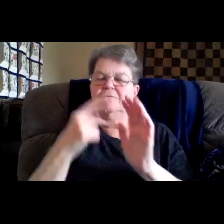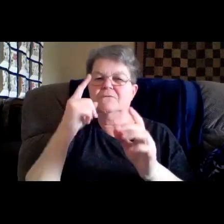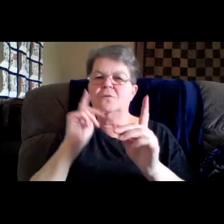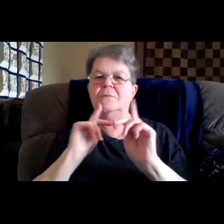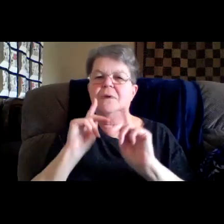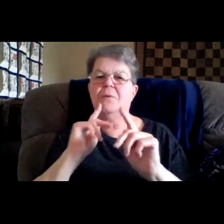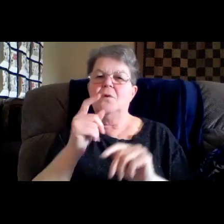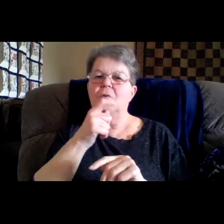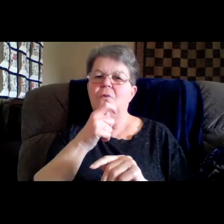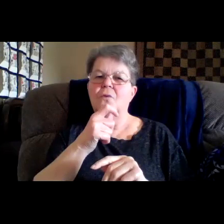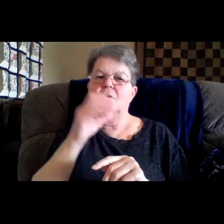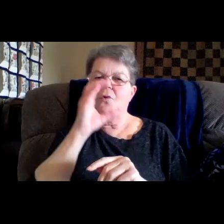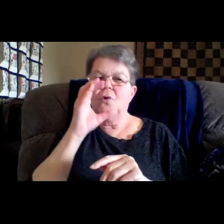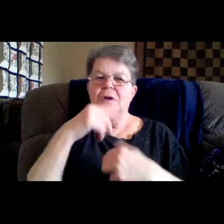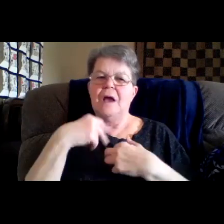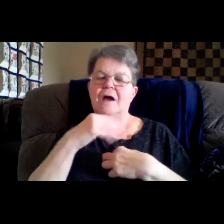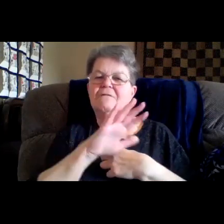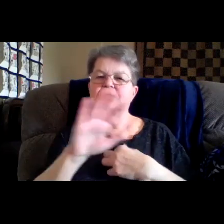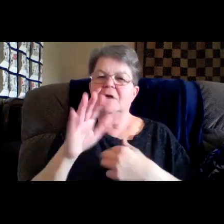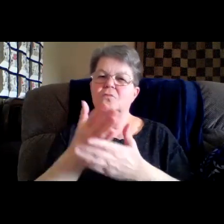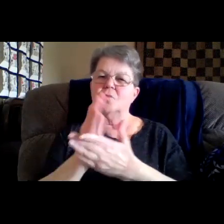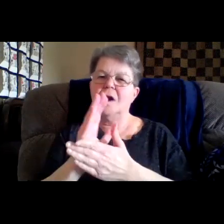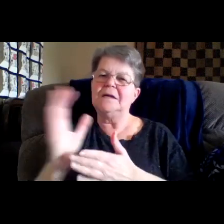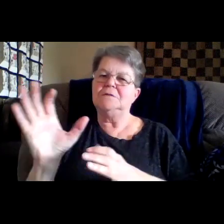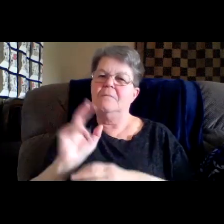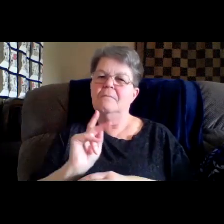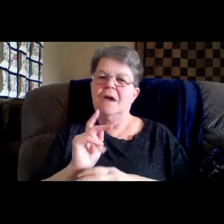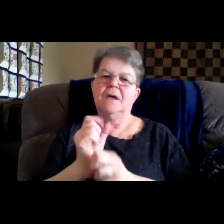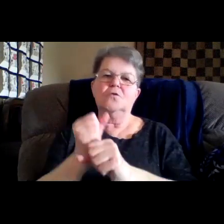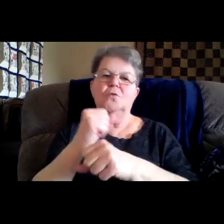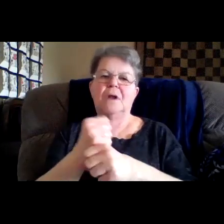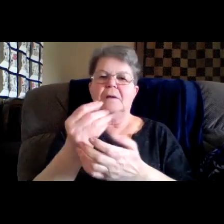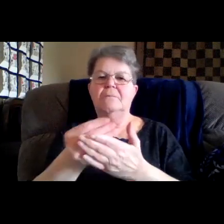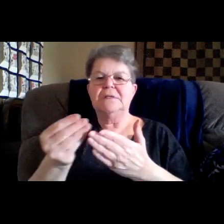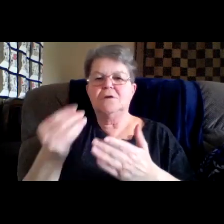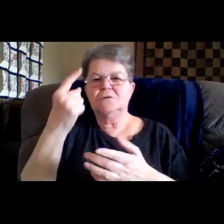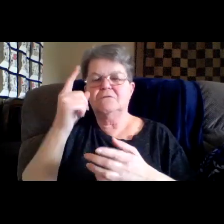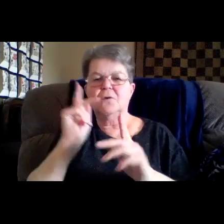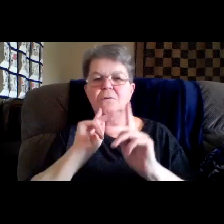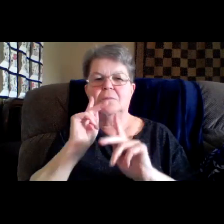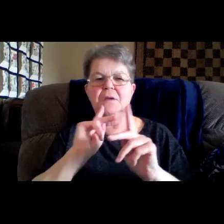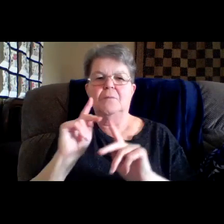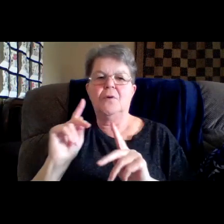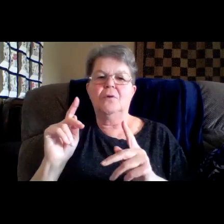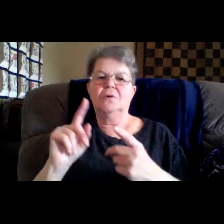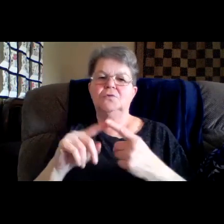for people who were looking to have their rights restored, creating some materials for people to have